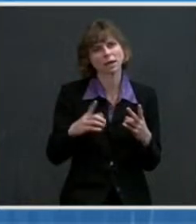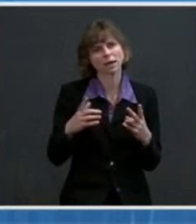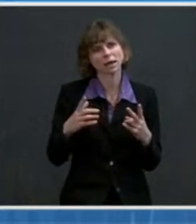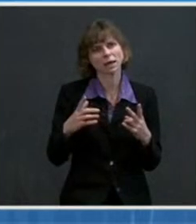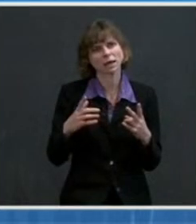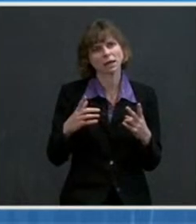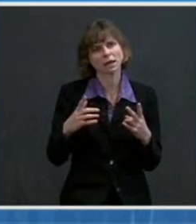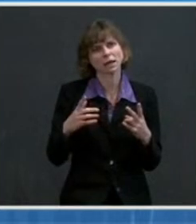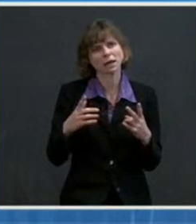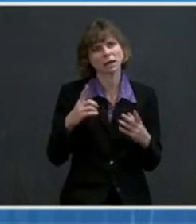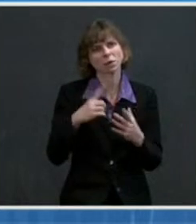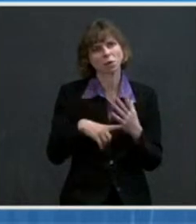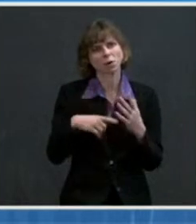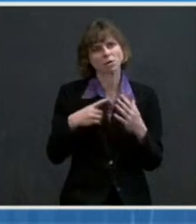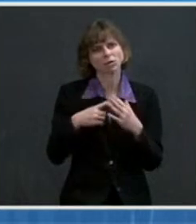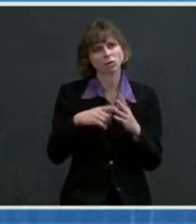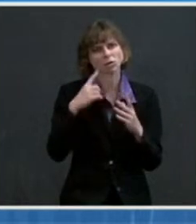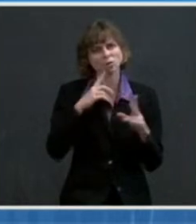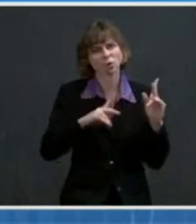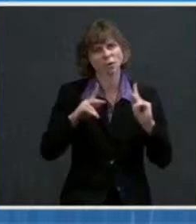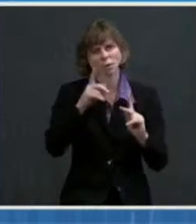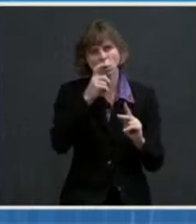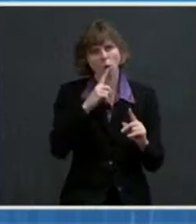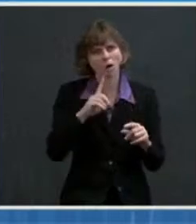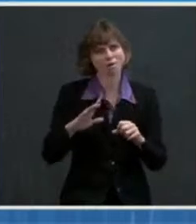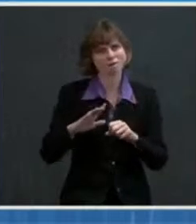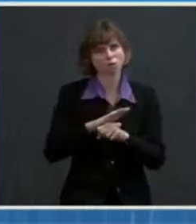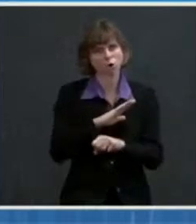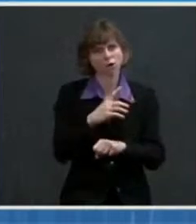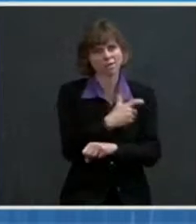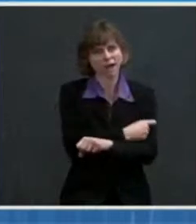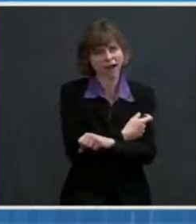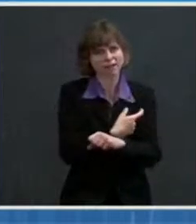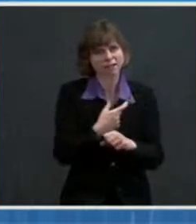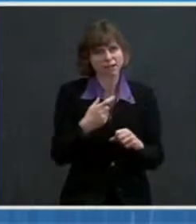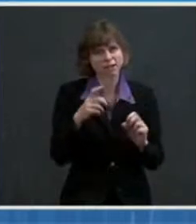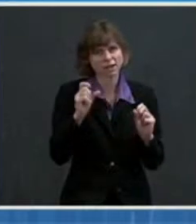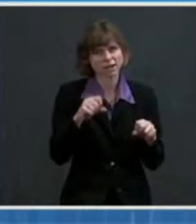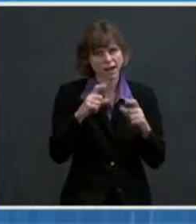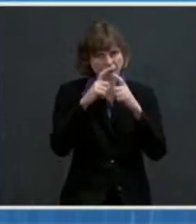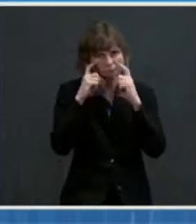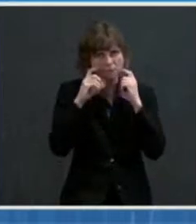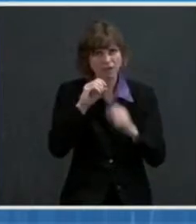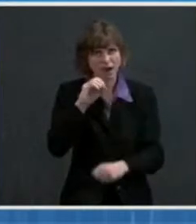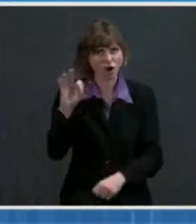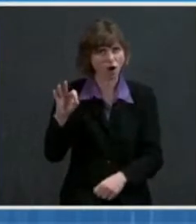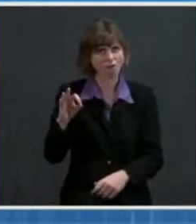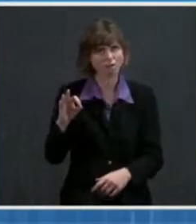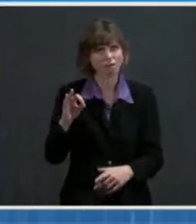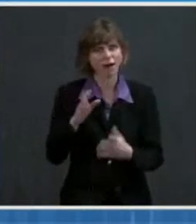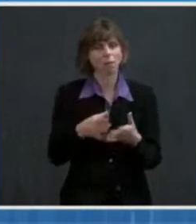STEP UP SORT OF WHAT THE NEXT SET OF GUIDANCE WOULD BE AND THE